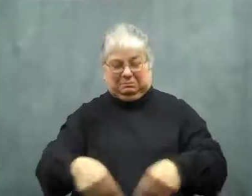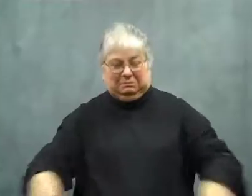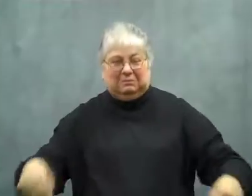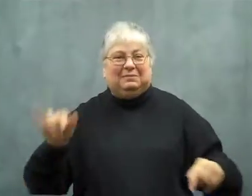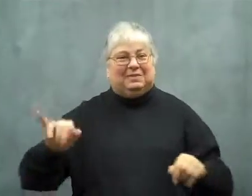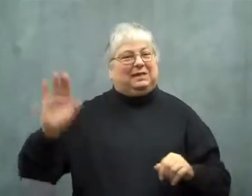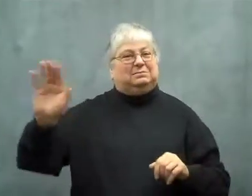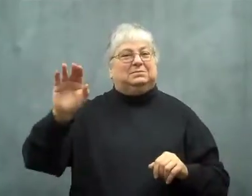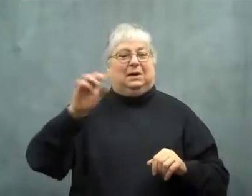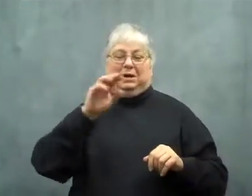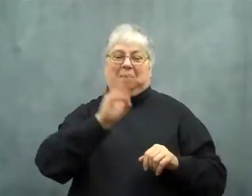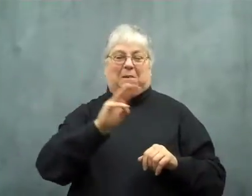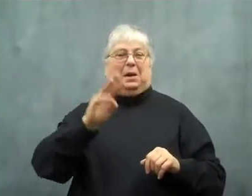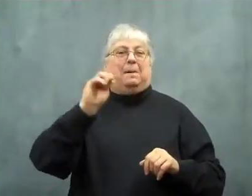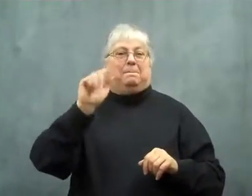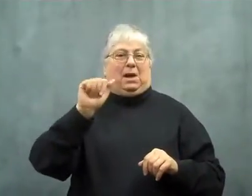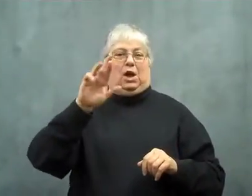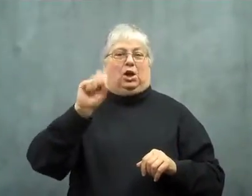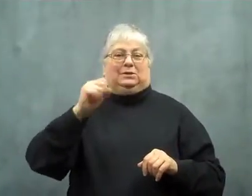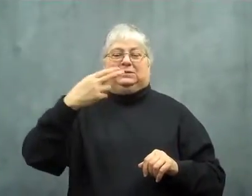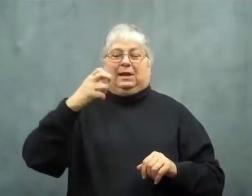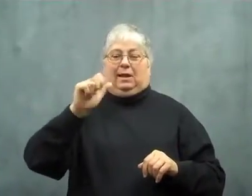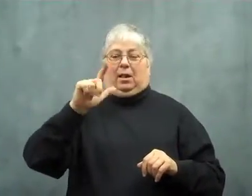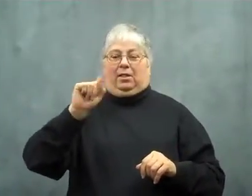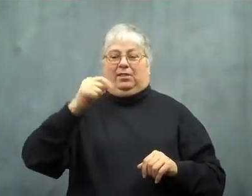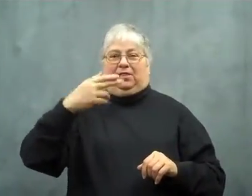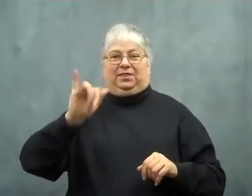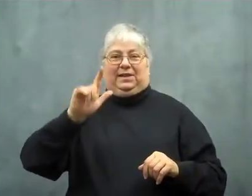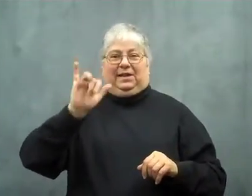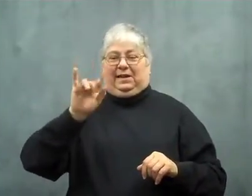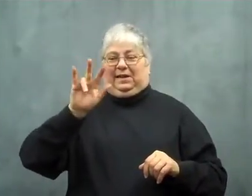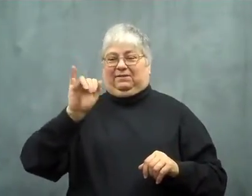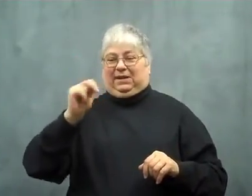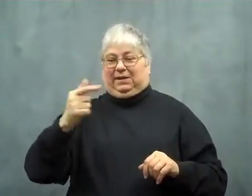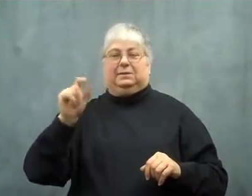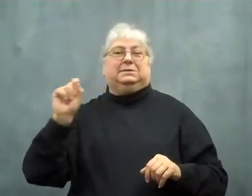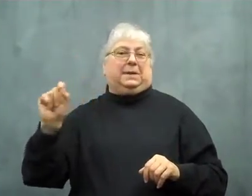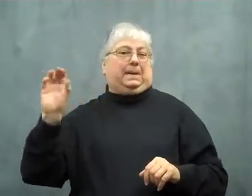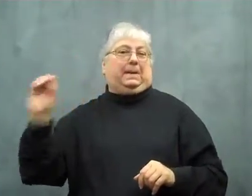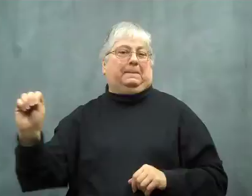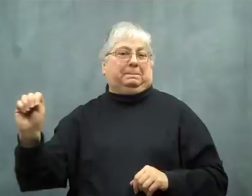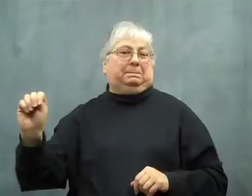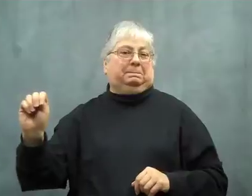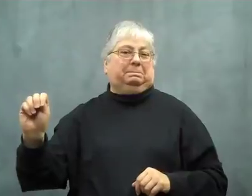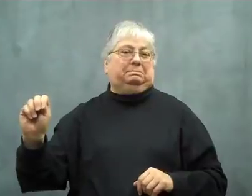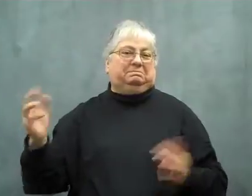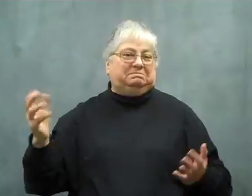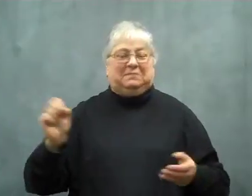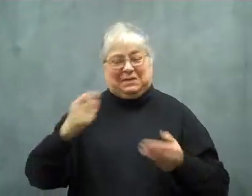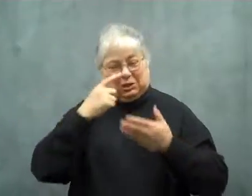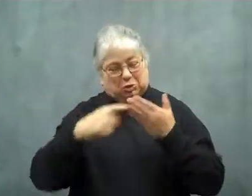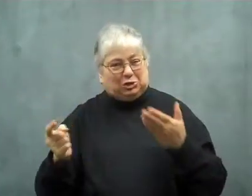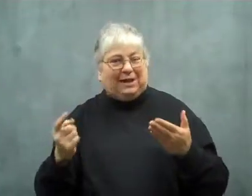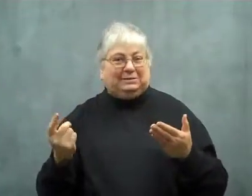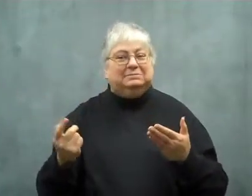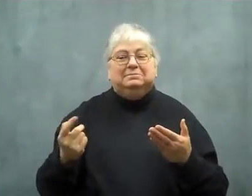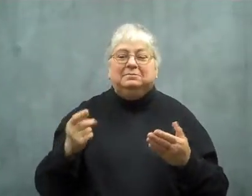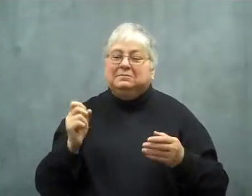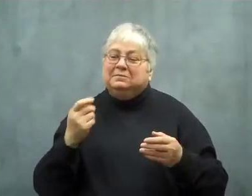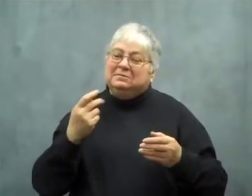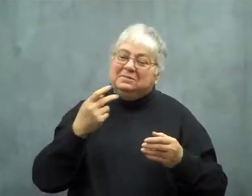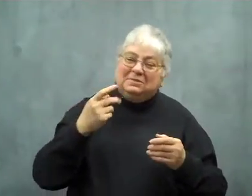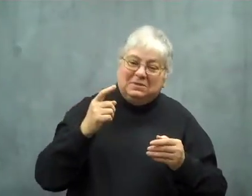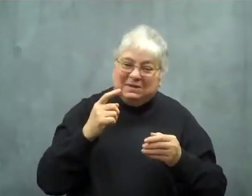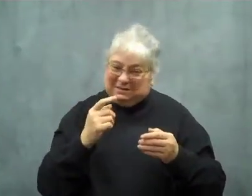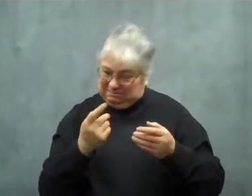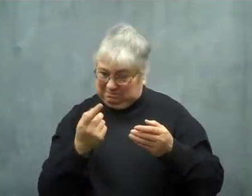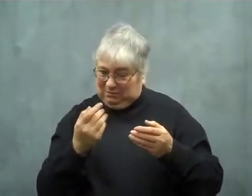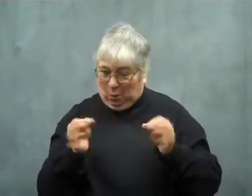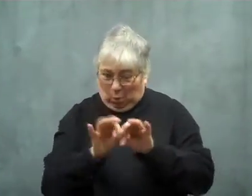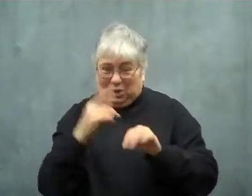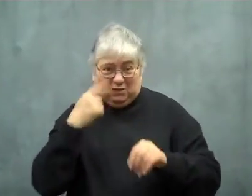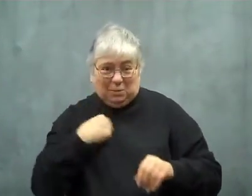It's www.marshealthyliving.com.